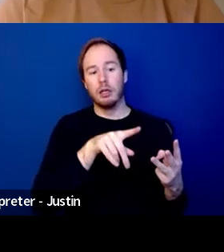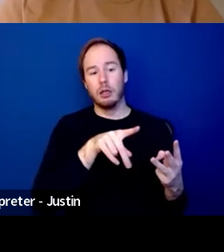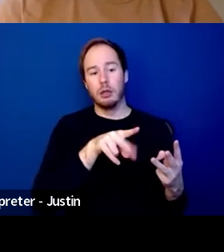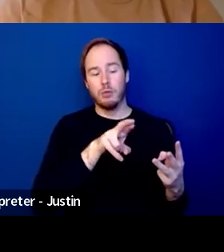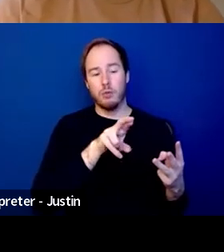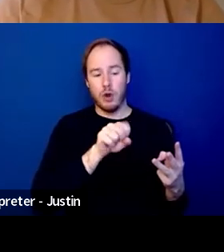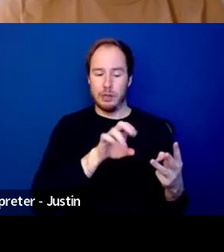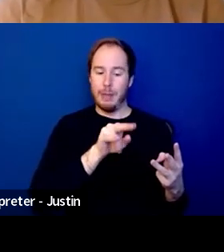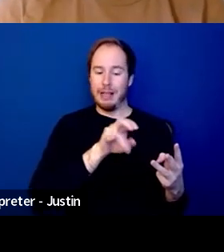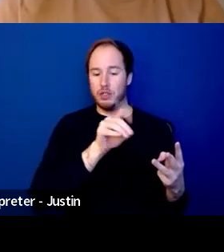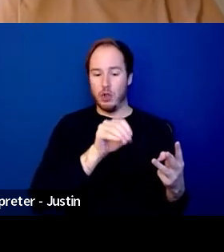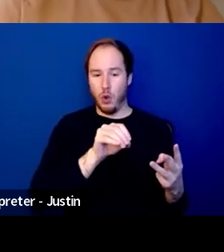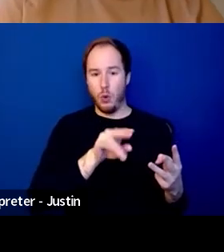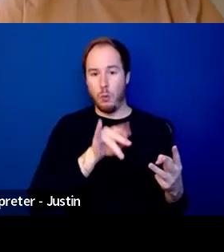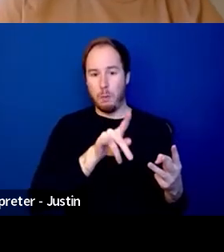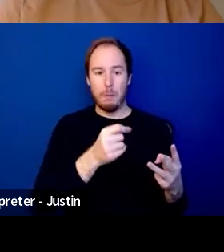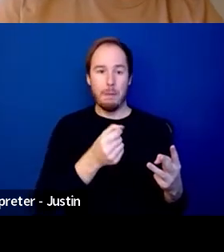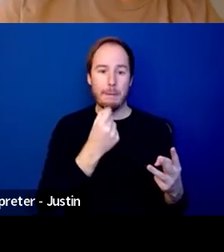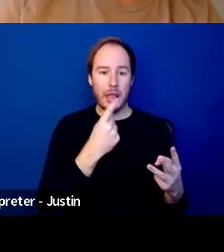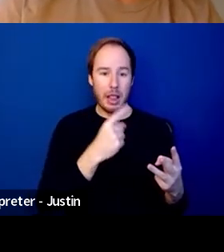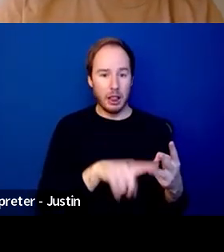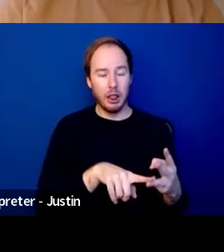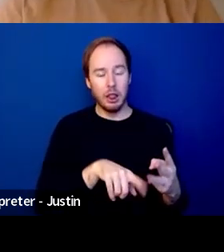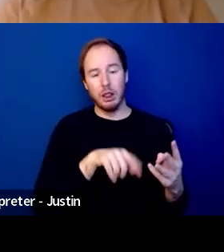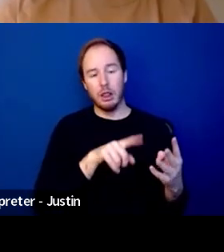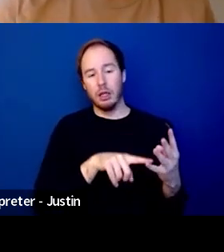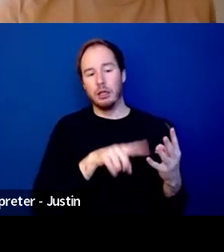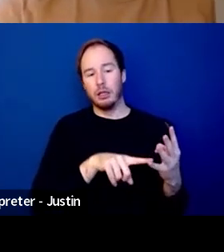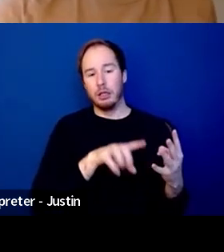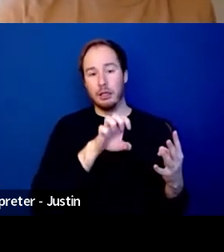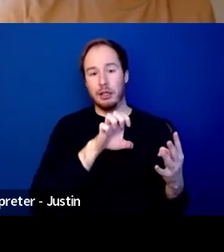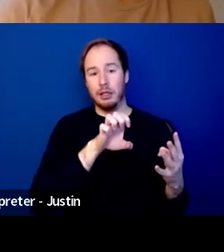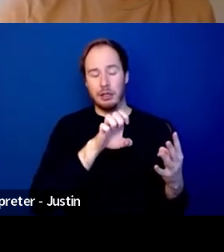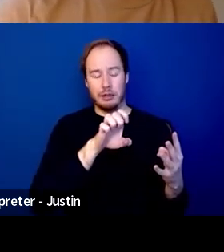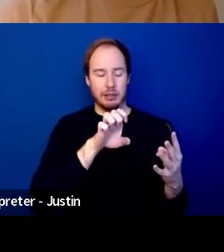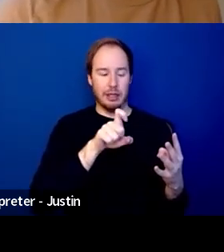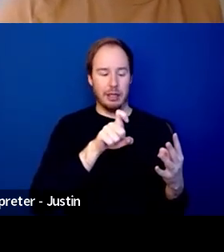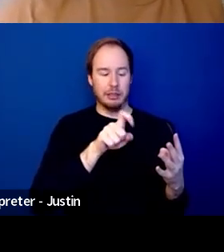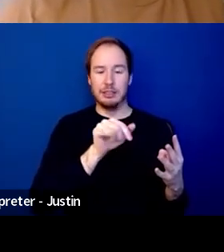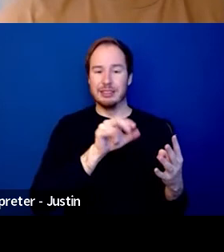that people can get. There's fentanyl in the ecstasy, like it's everywhere.